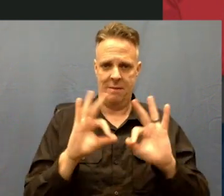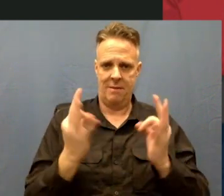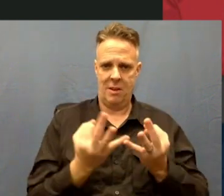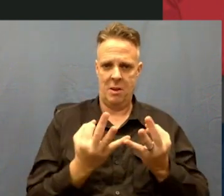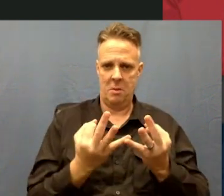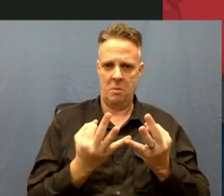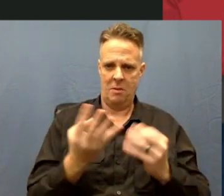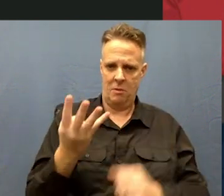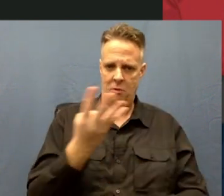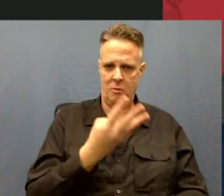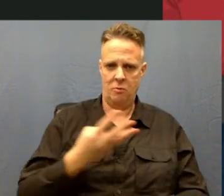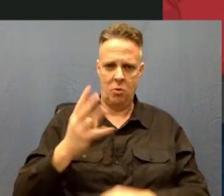STATES, WE WERE A FAMILY WITH FOUR CHILDREN, BUT UNFORTUNATELY